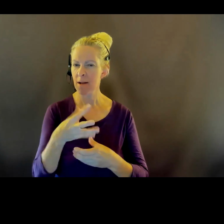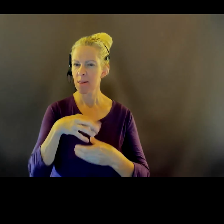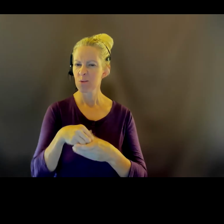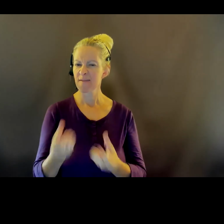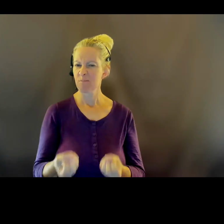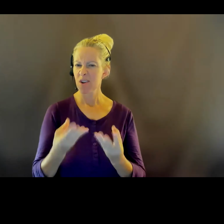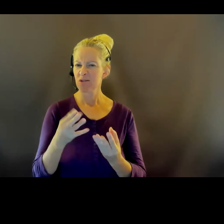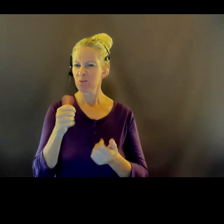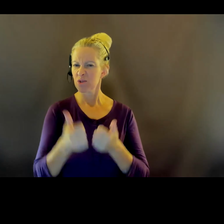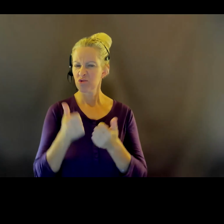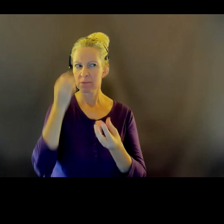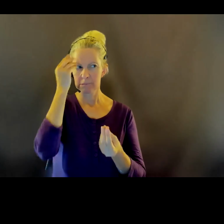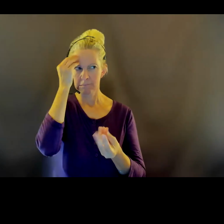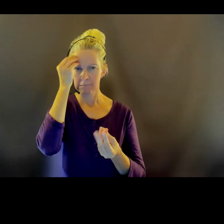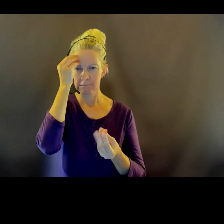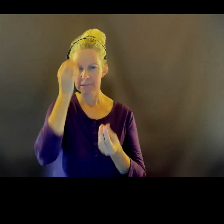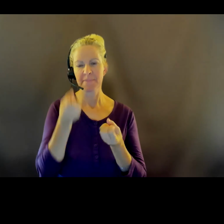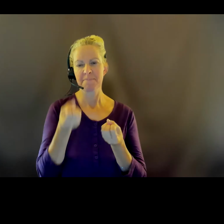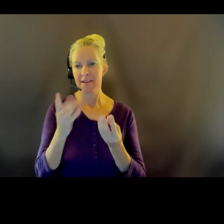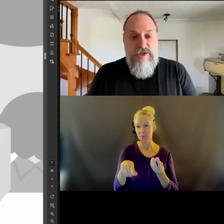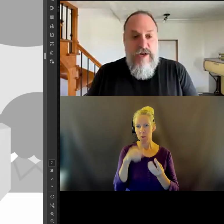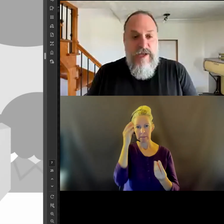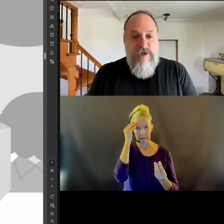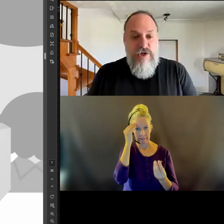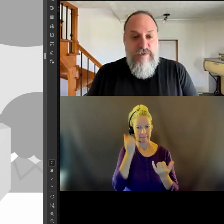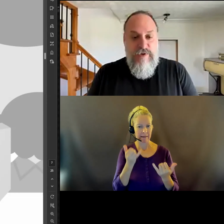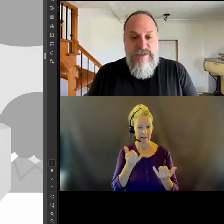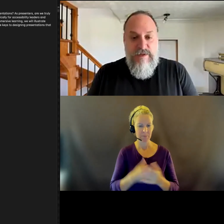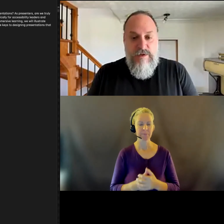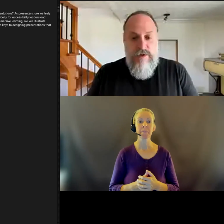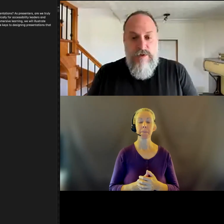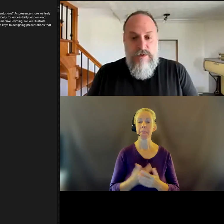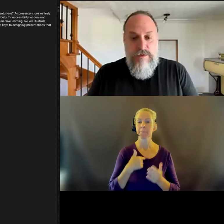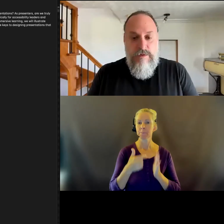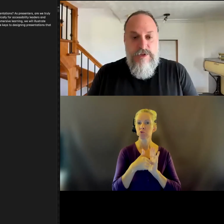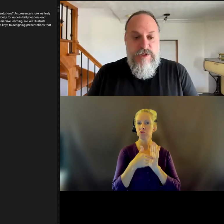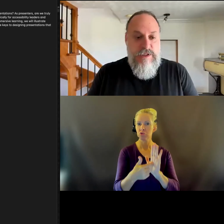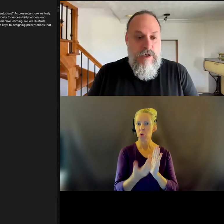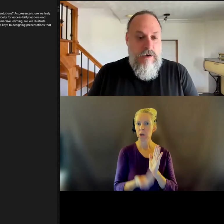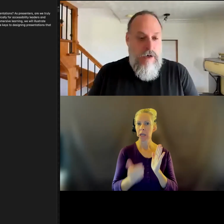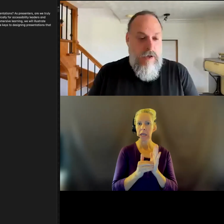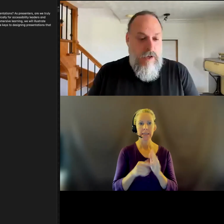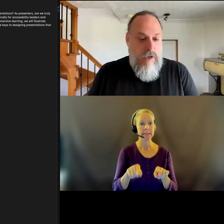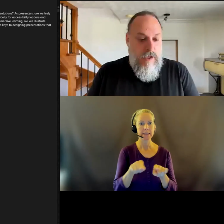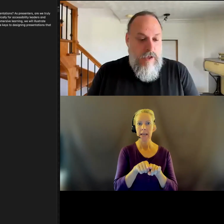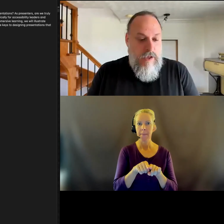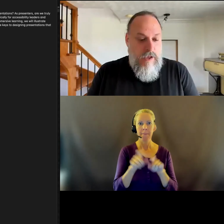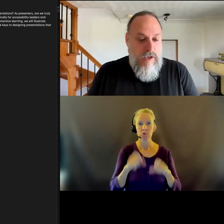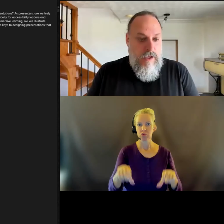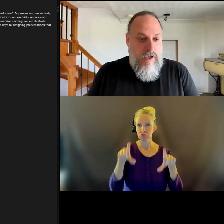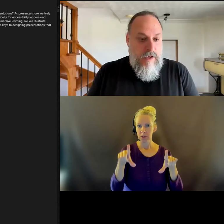I want to go back to the web page I initially presented to you.